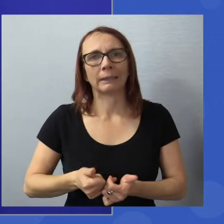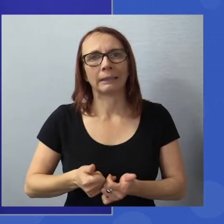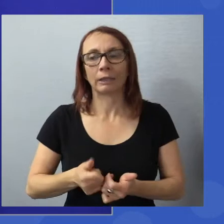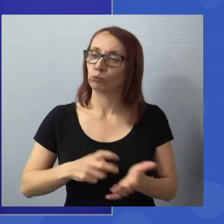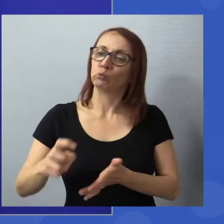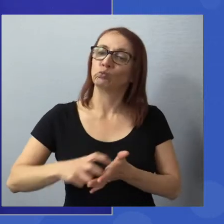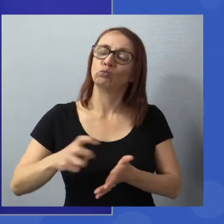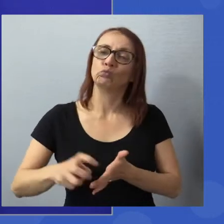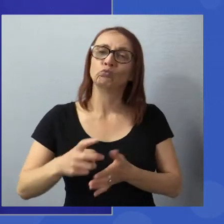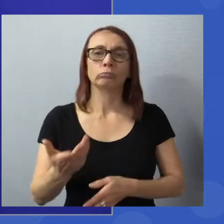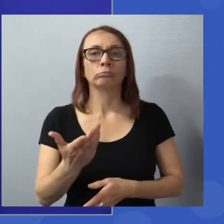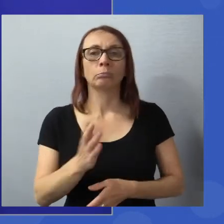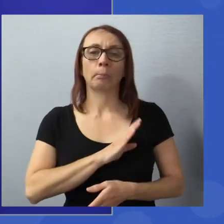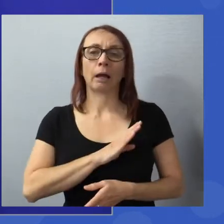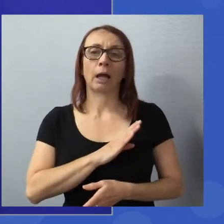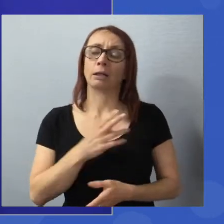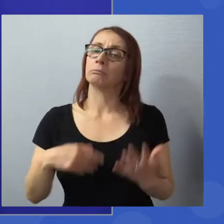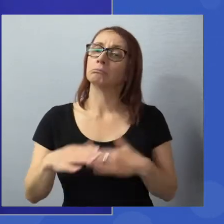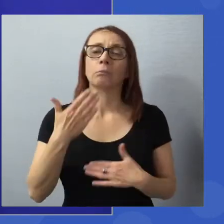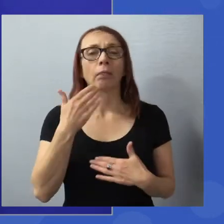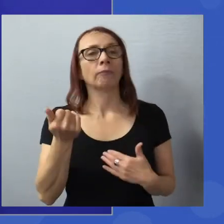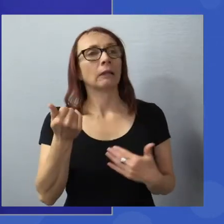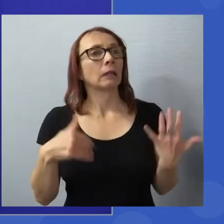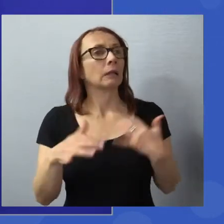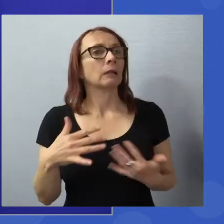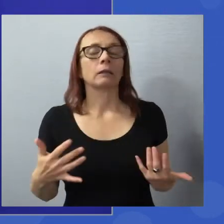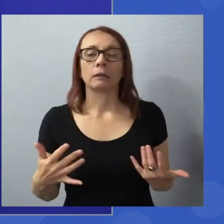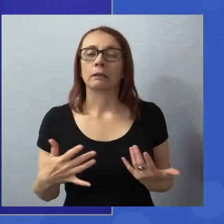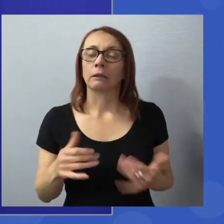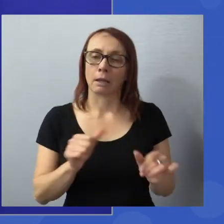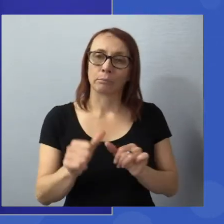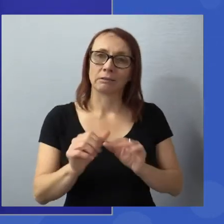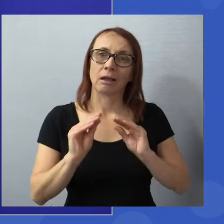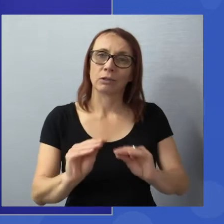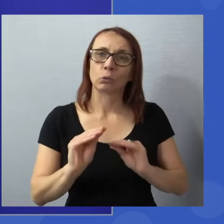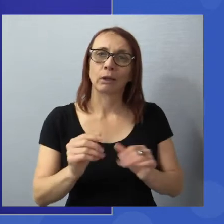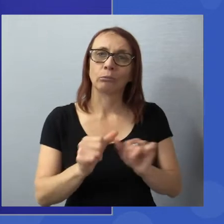it's nice and clean do we want better education do we want a better NHS it's